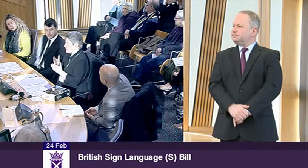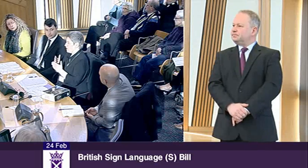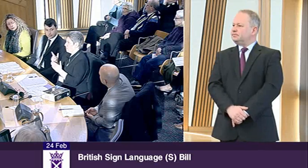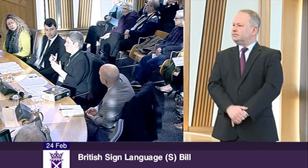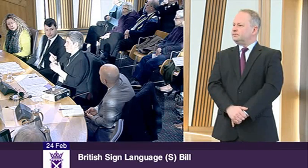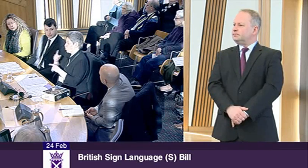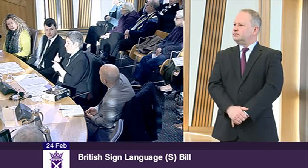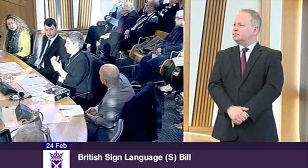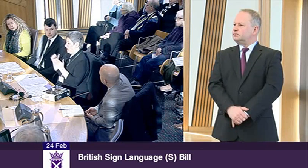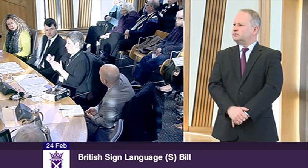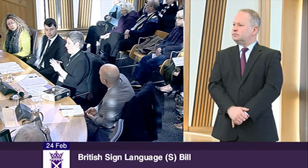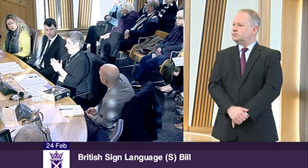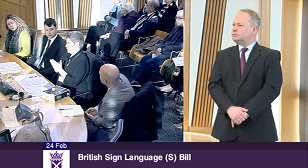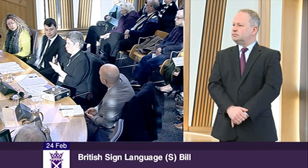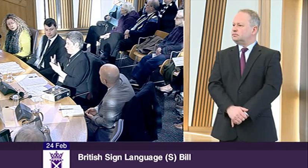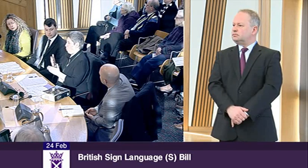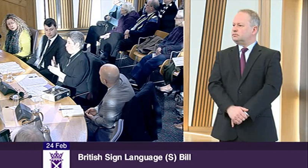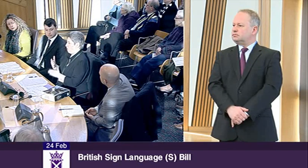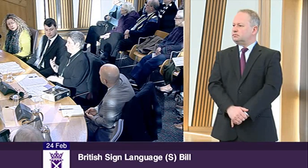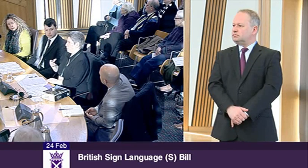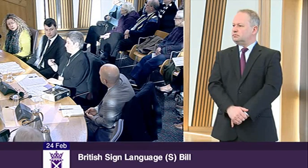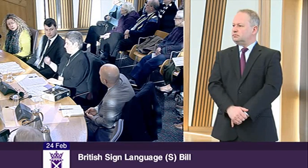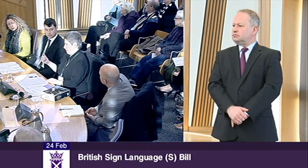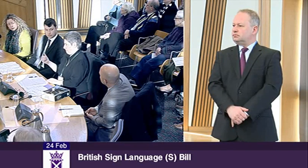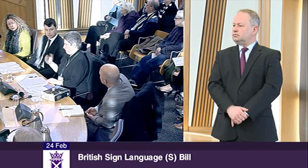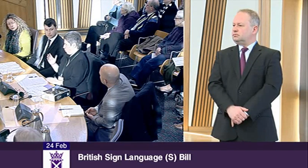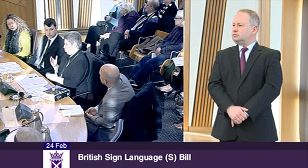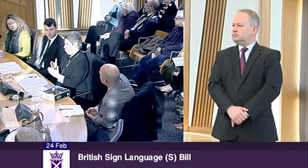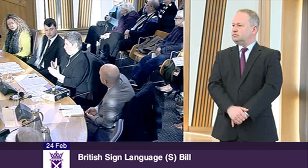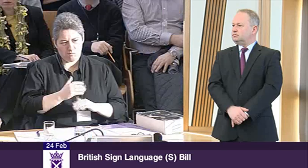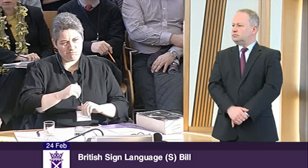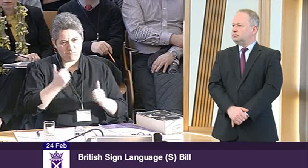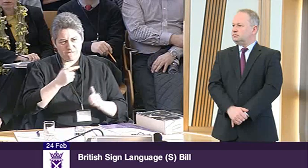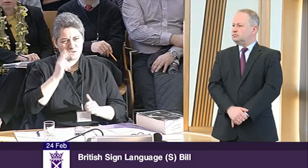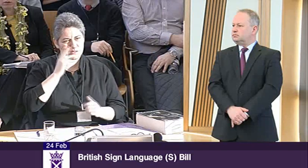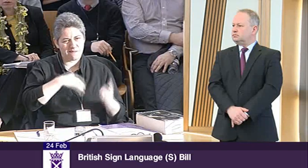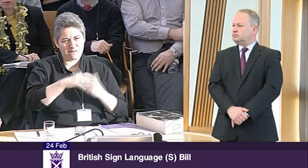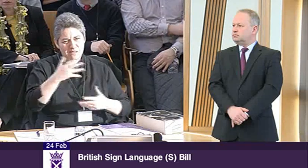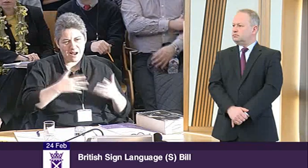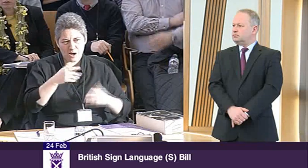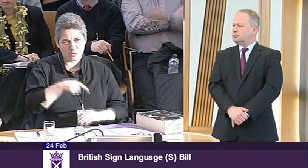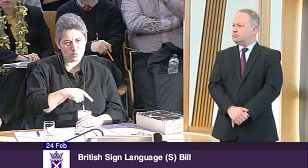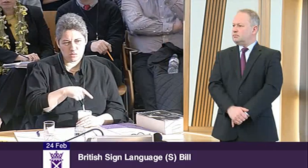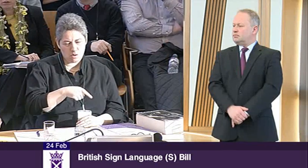Avril Hepner: The Equality Act 2010 is working for some people, but it is clearly not working